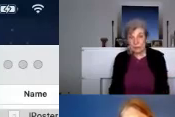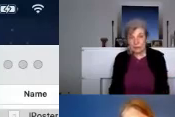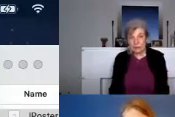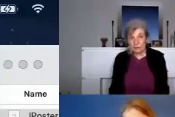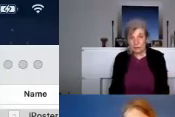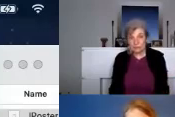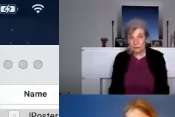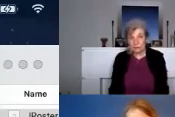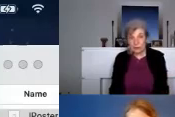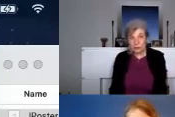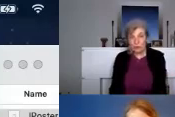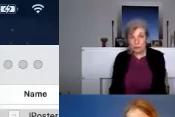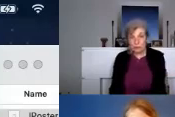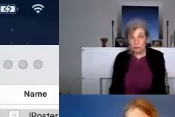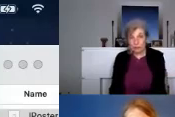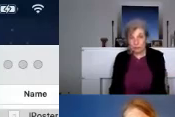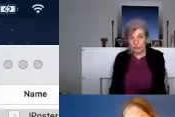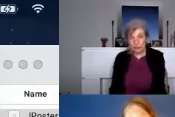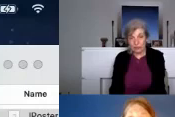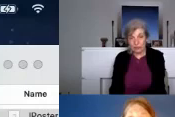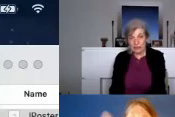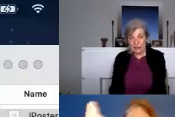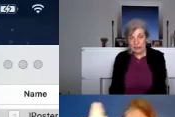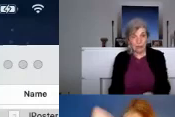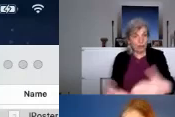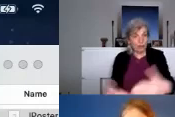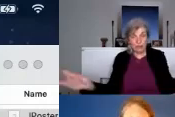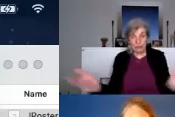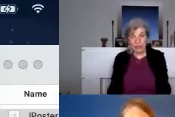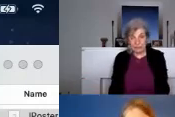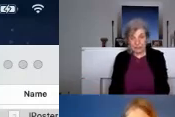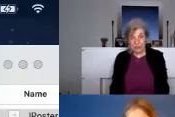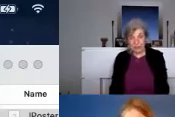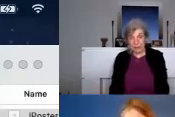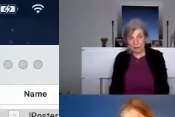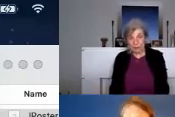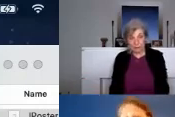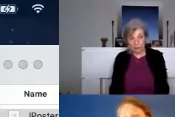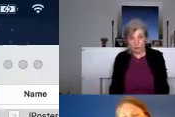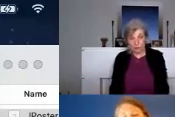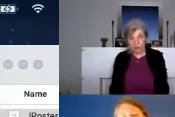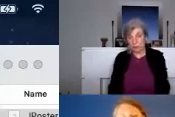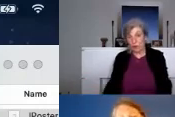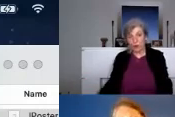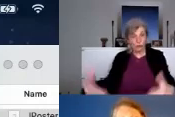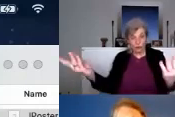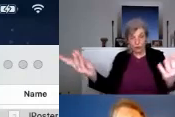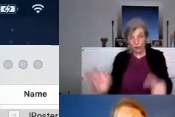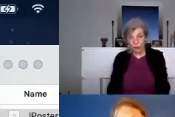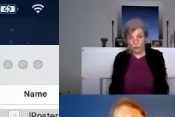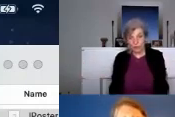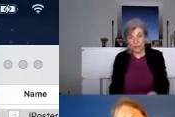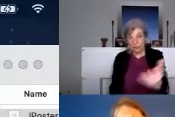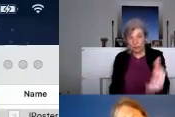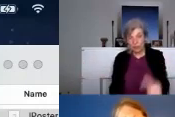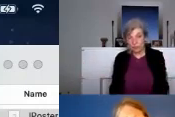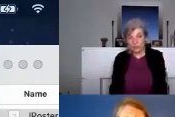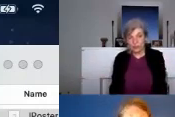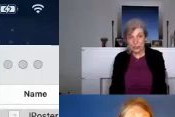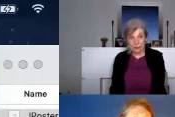and others can contact them. It could be one or more than one and then they can set up